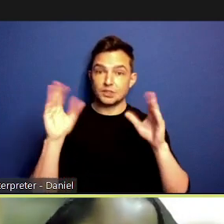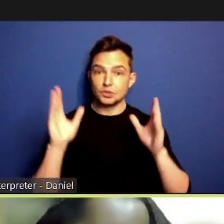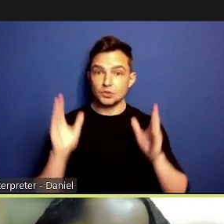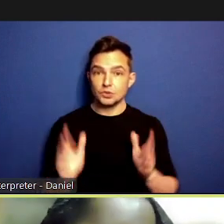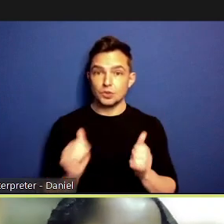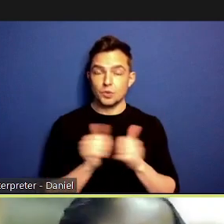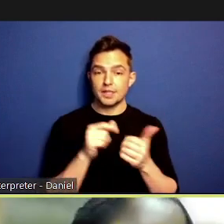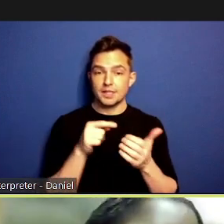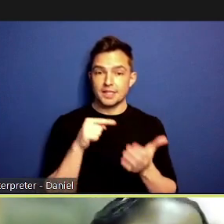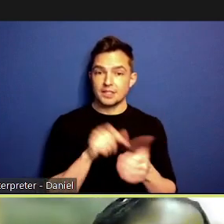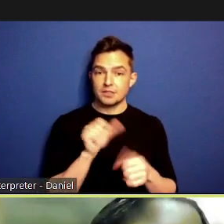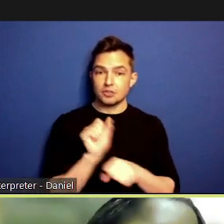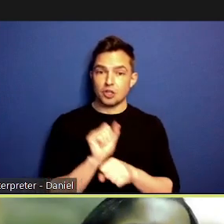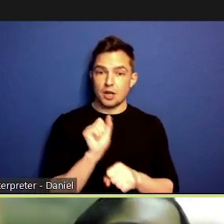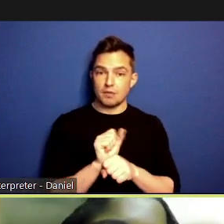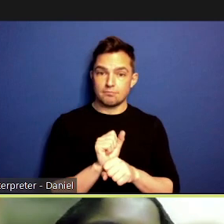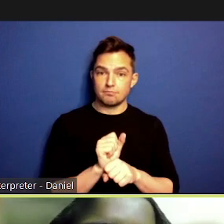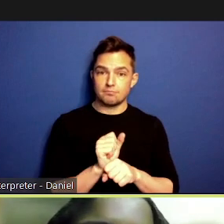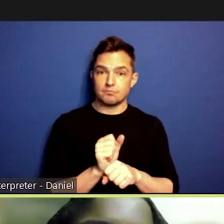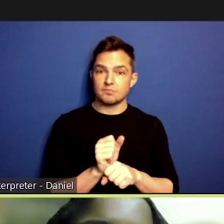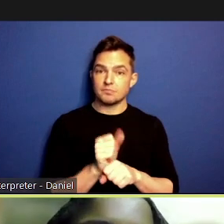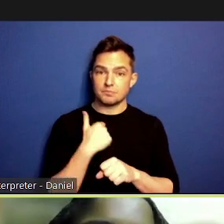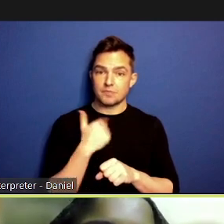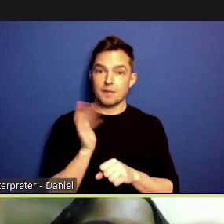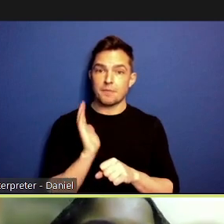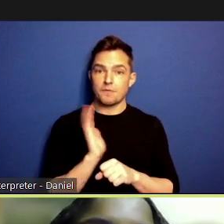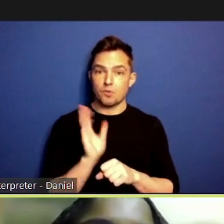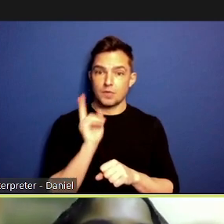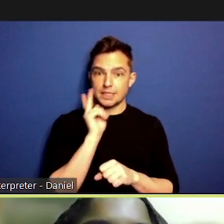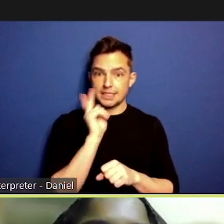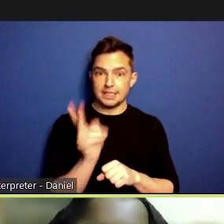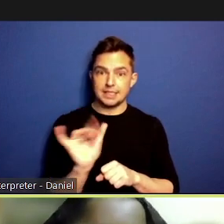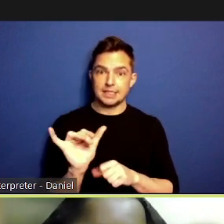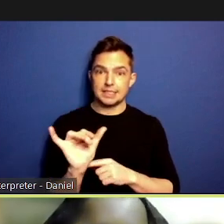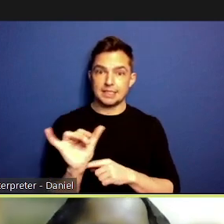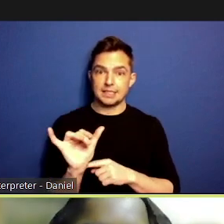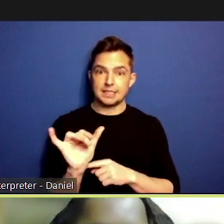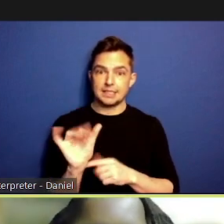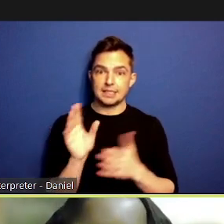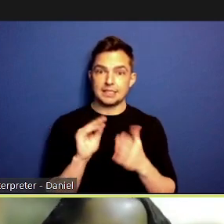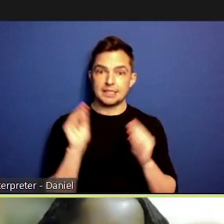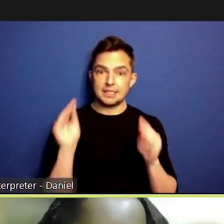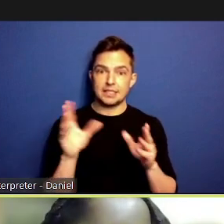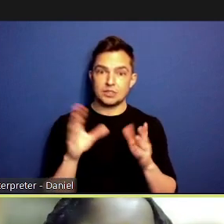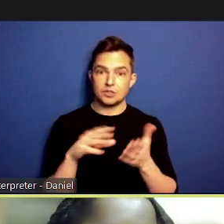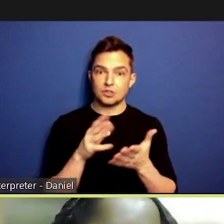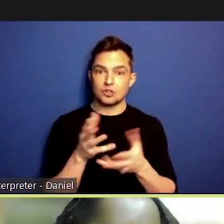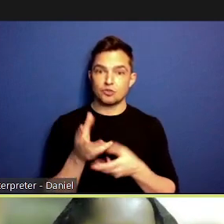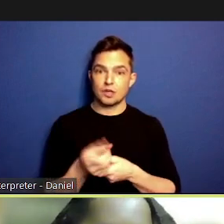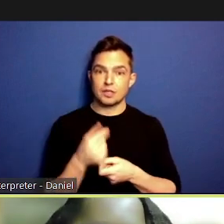to do, I was seen... Teachers like trusted me, admin trusted me. So sometimes I would